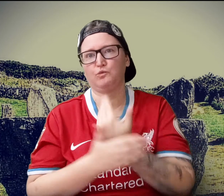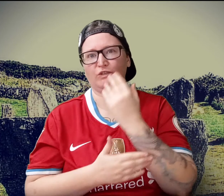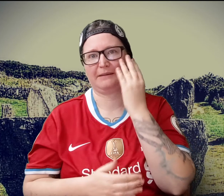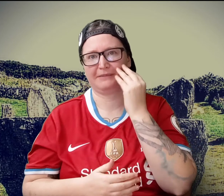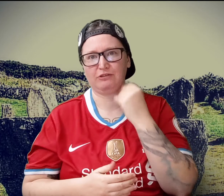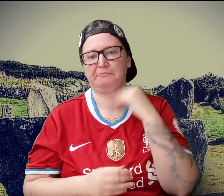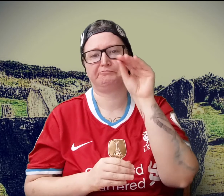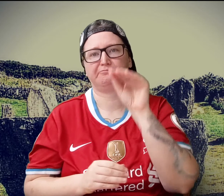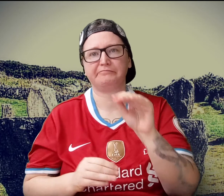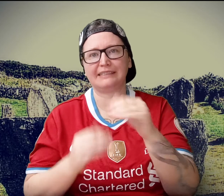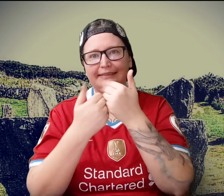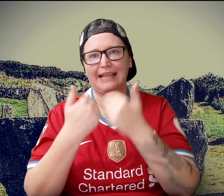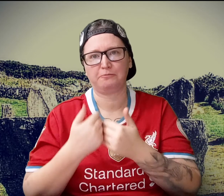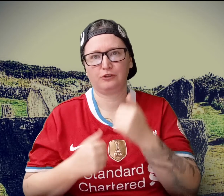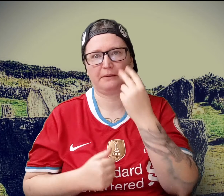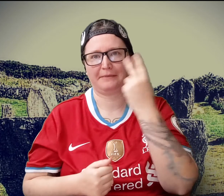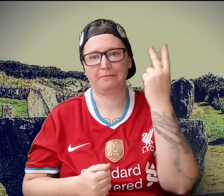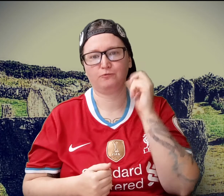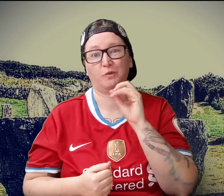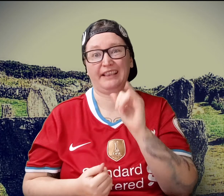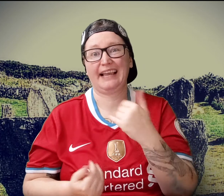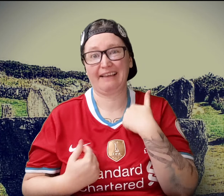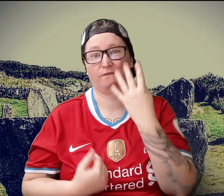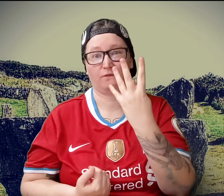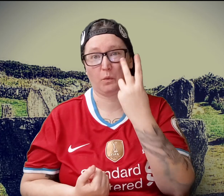so those are the three new experiences that I put in separated into memories